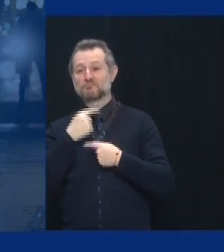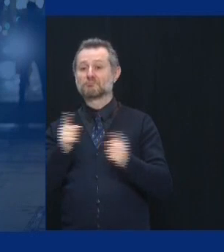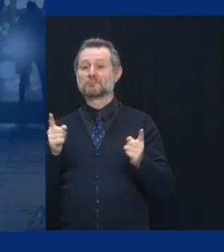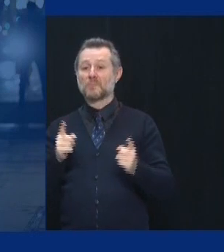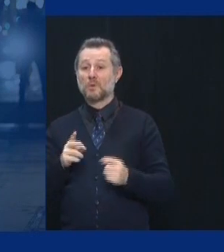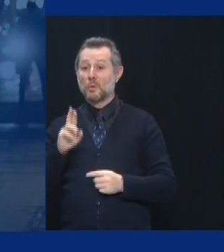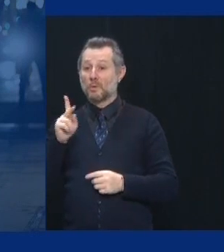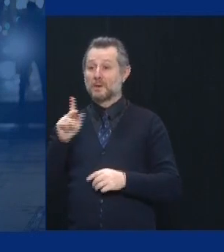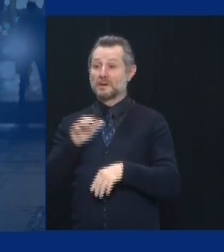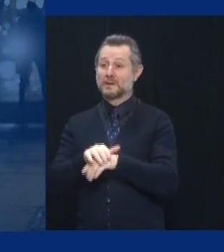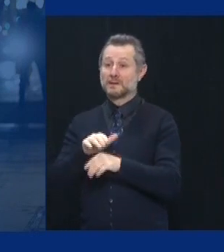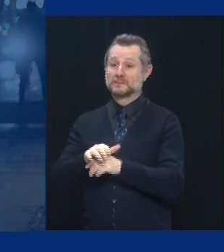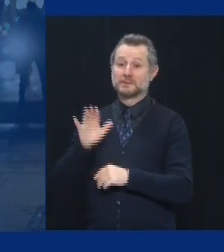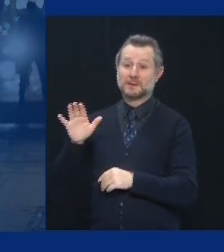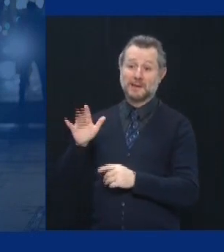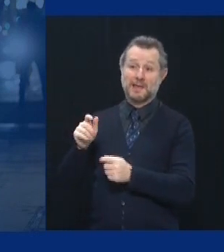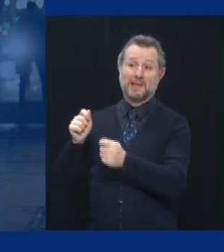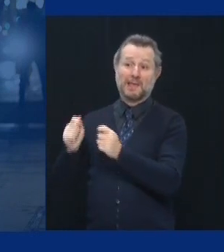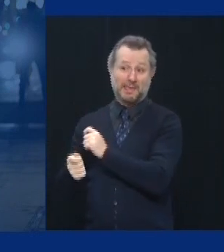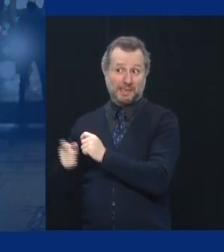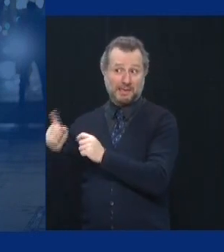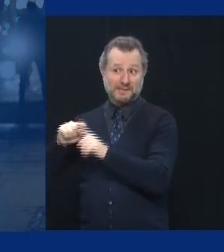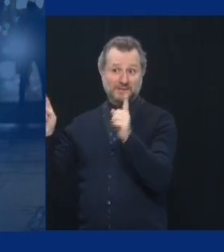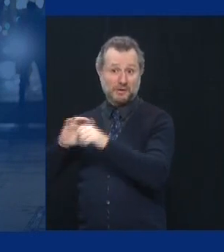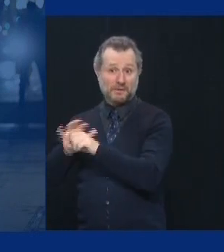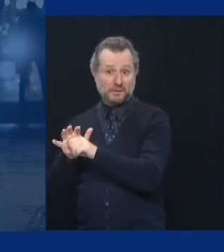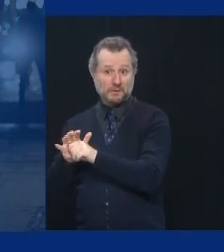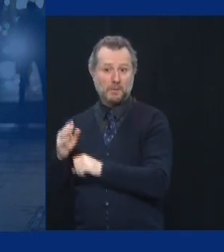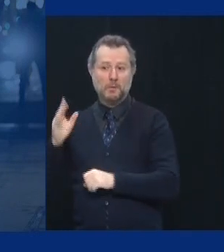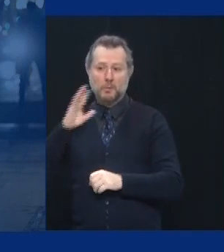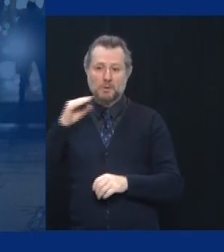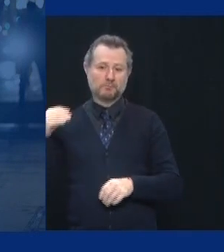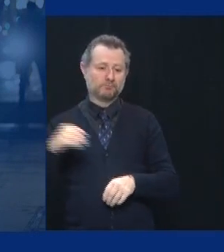ABOUT. CDC SAYS, OVER THE WEEKEND,